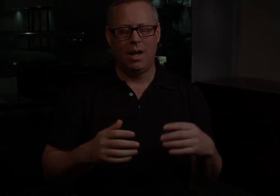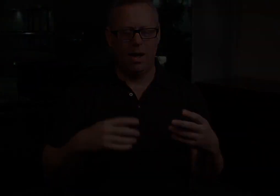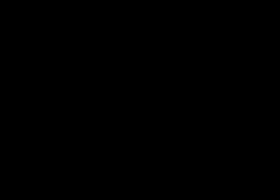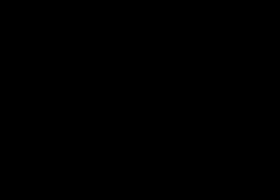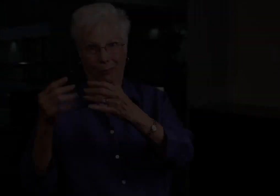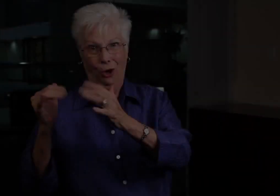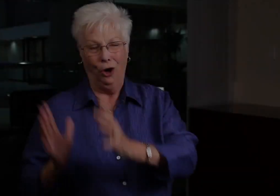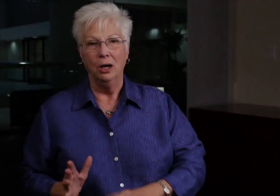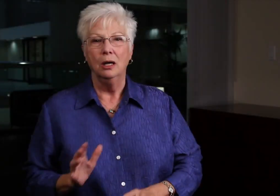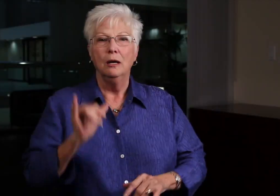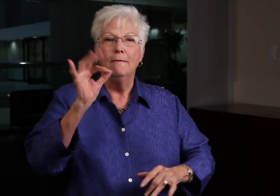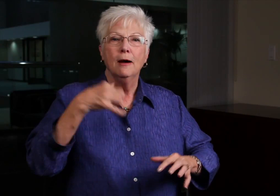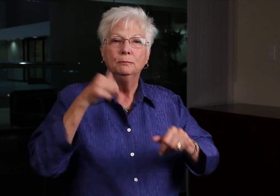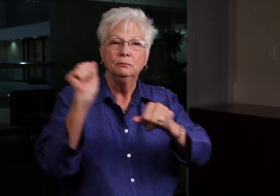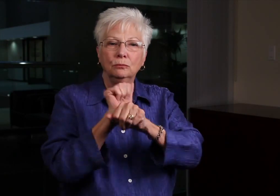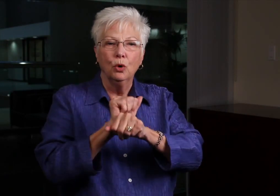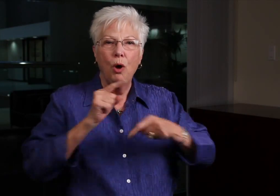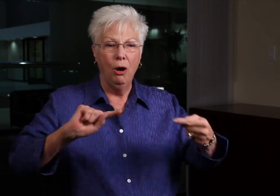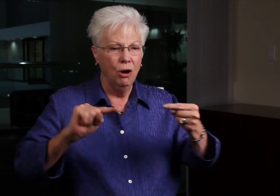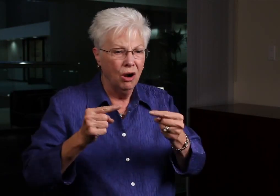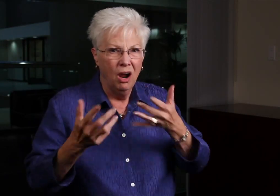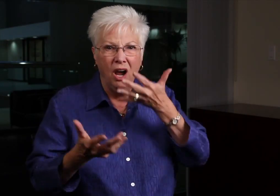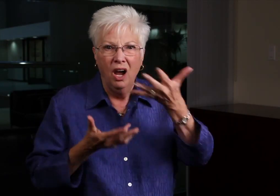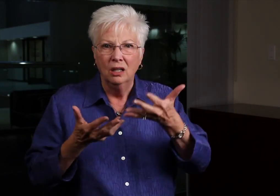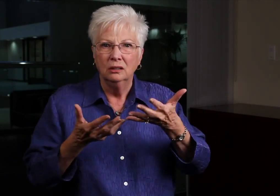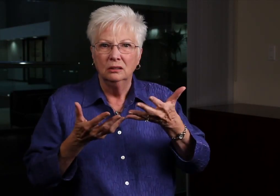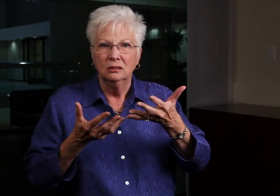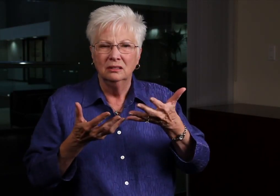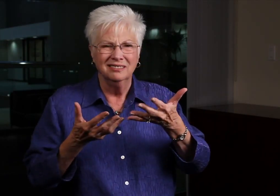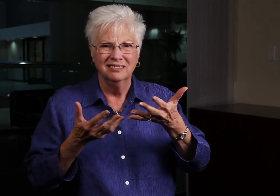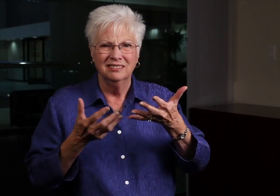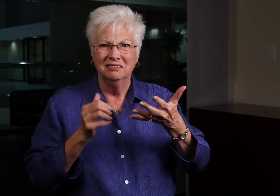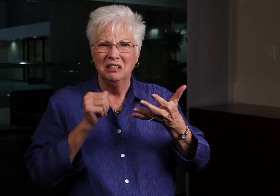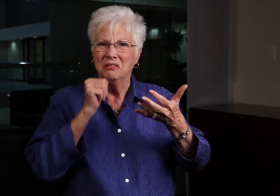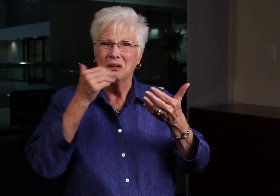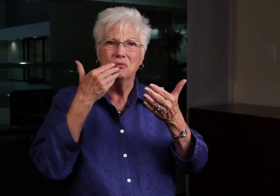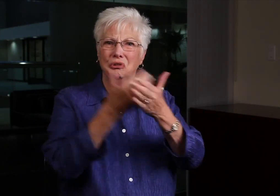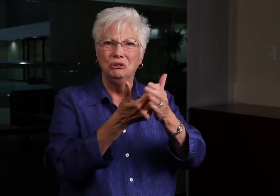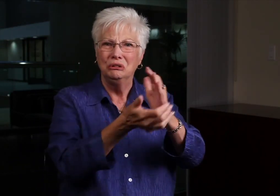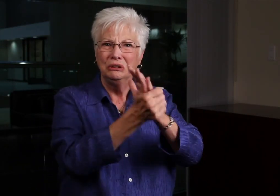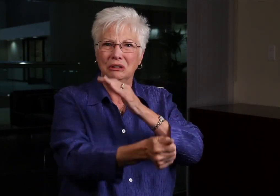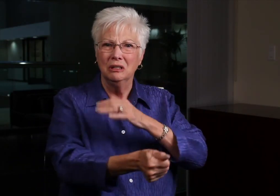Lindsey: If I'm working hurt, I'm not gonna do as good a job. If certain motions hurt